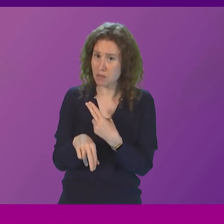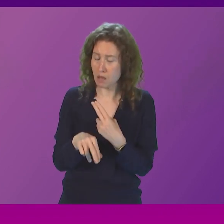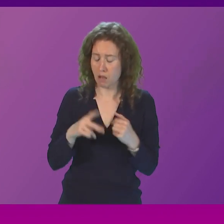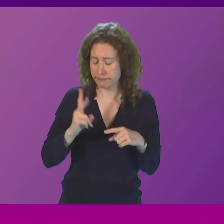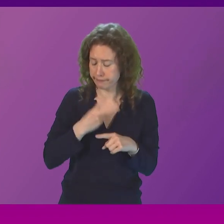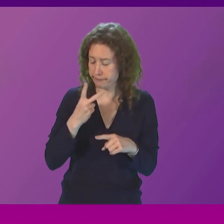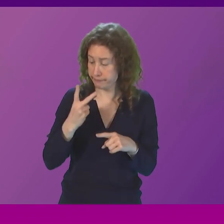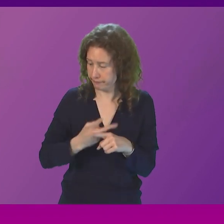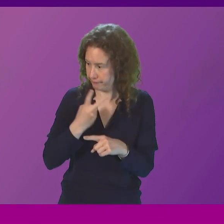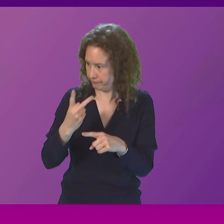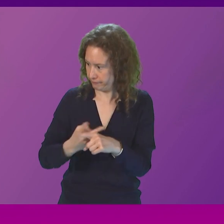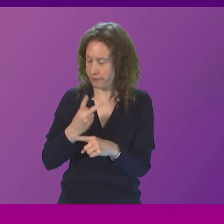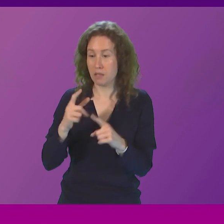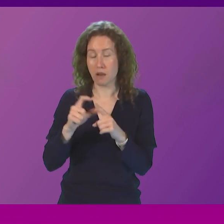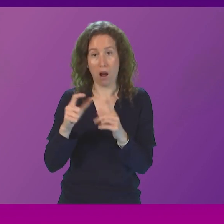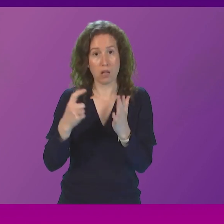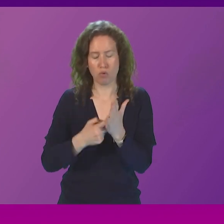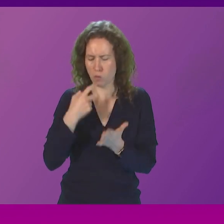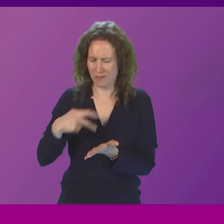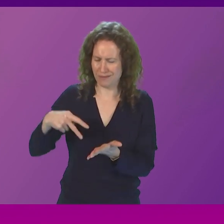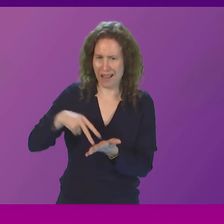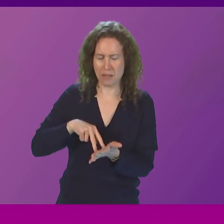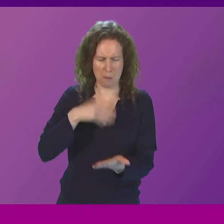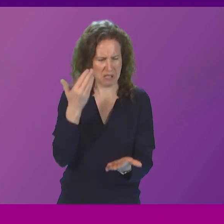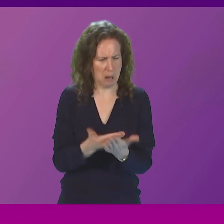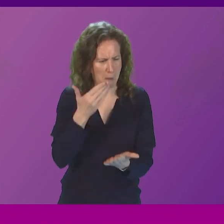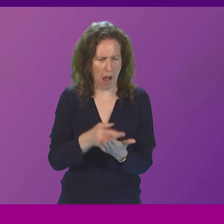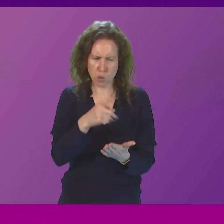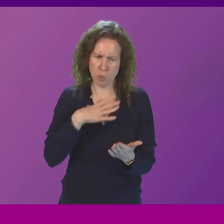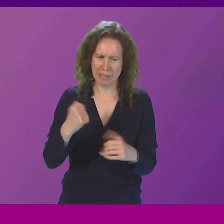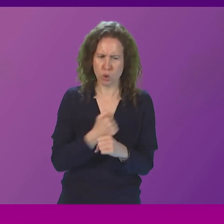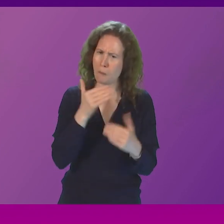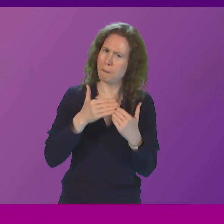Time and again, Douglas Ross will demand that we do more to tackle the climate emergency,